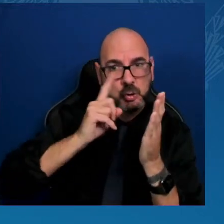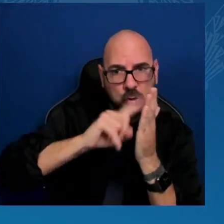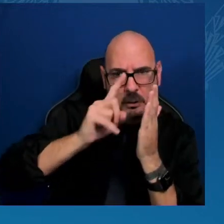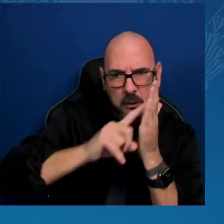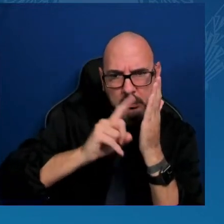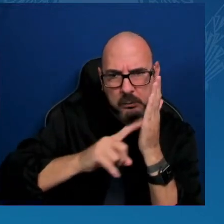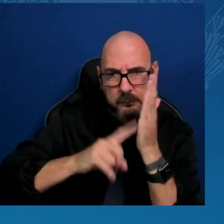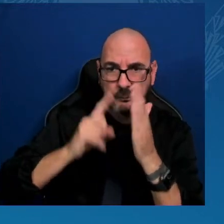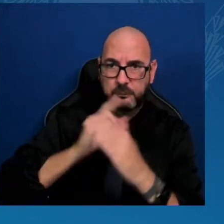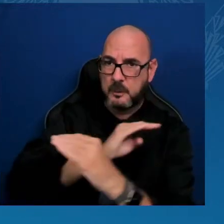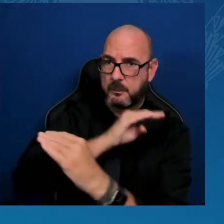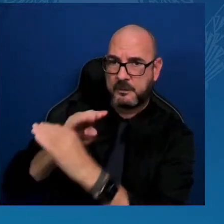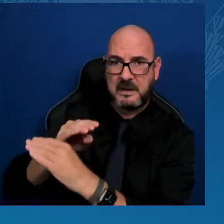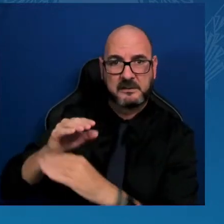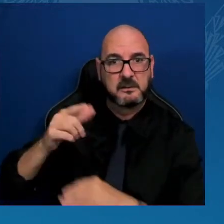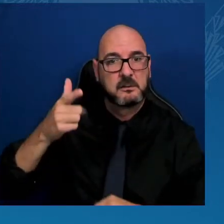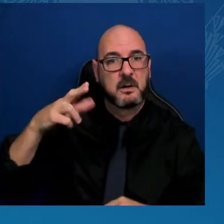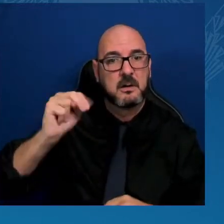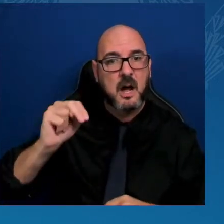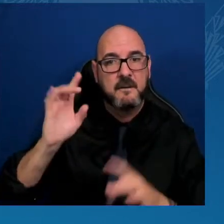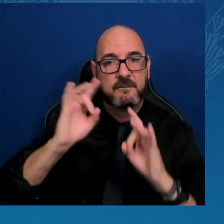mental health resources, and our communities.